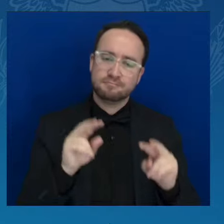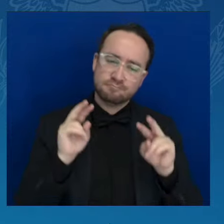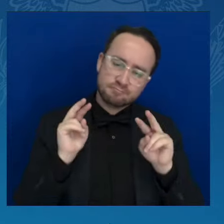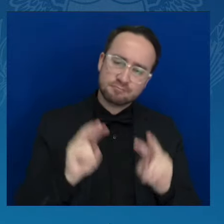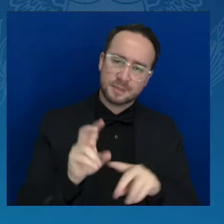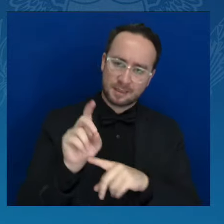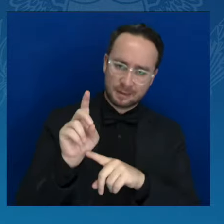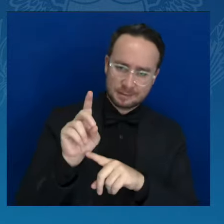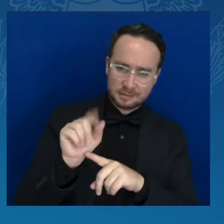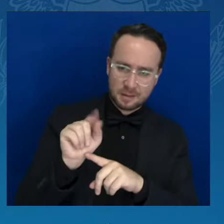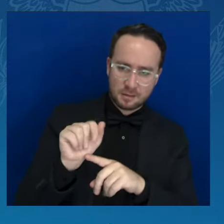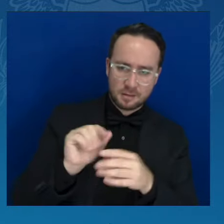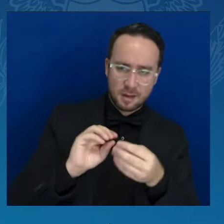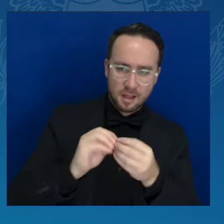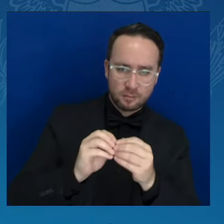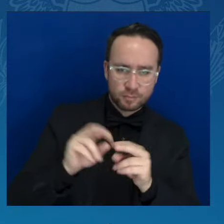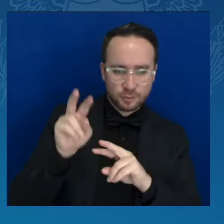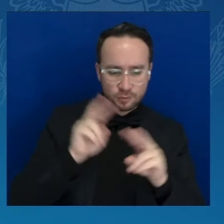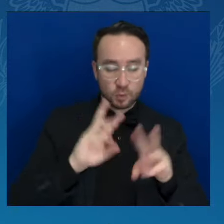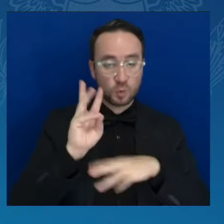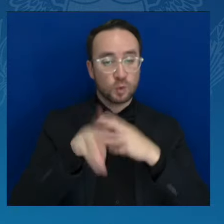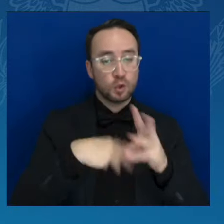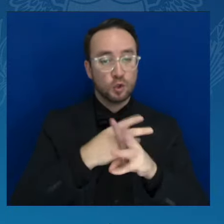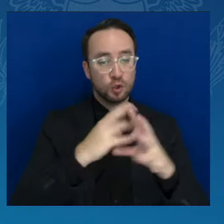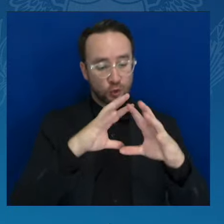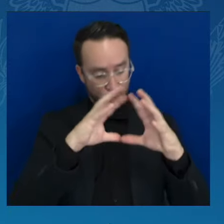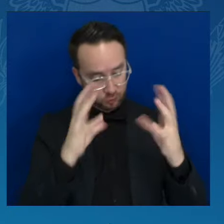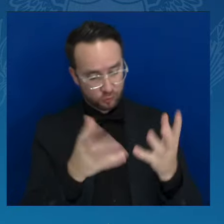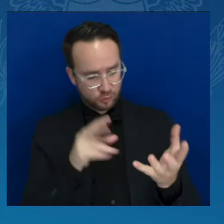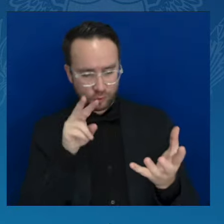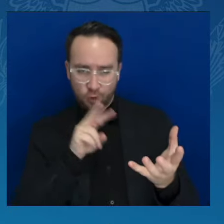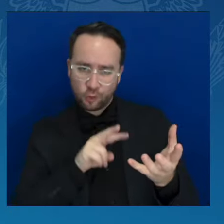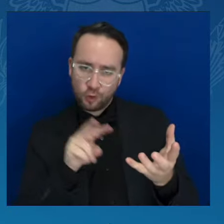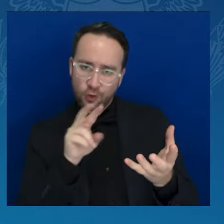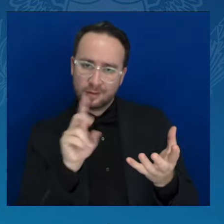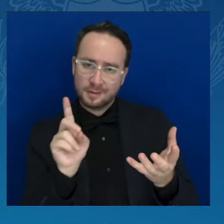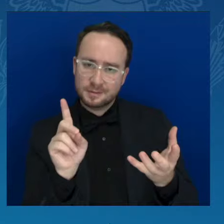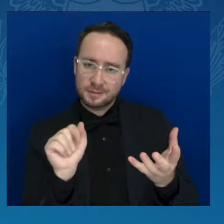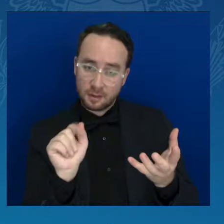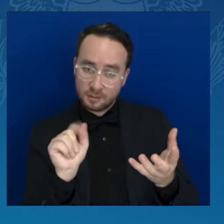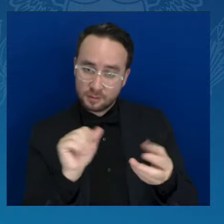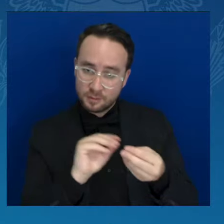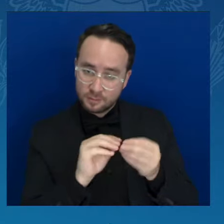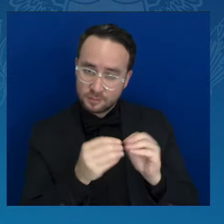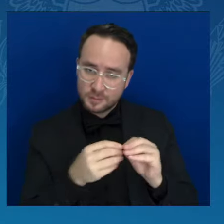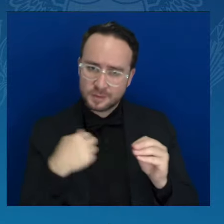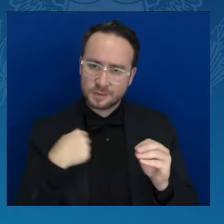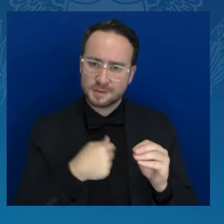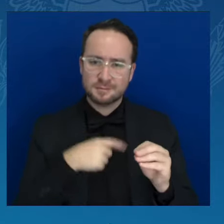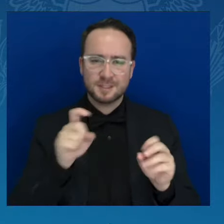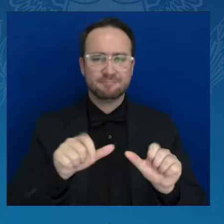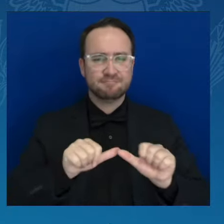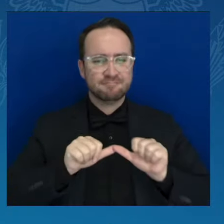and also inspire the next generation as only NASA can. Thank you. Advisor Gordon: Thank you, Pam. That's great.